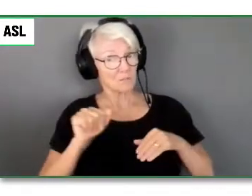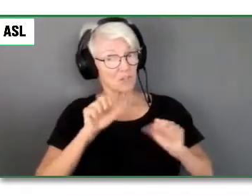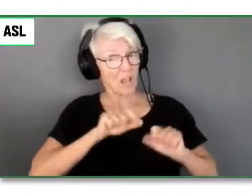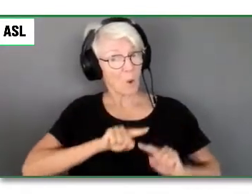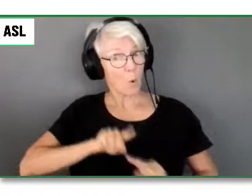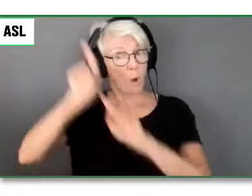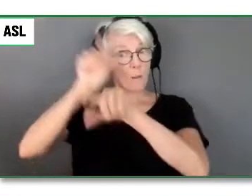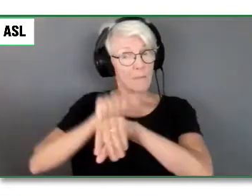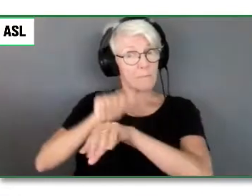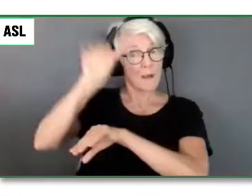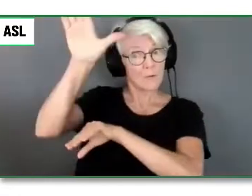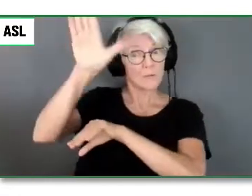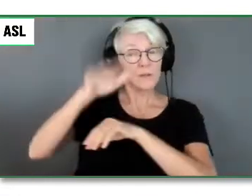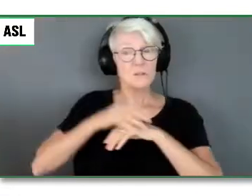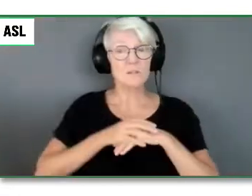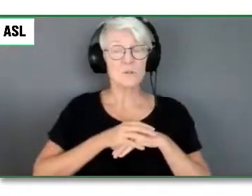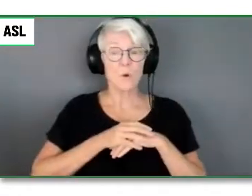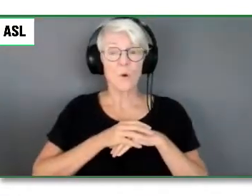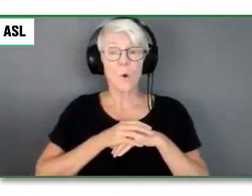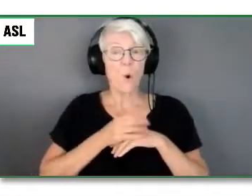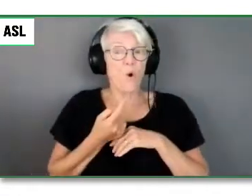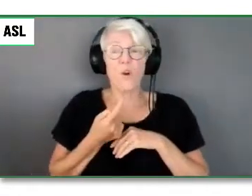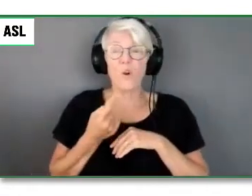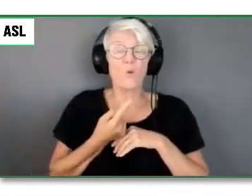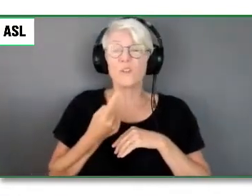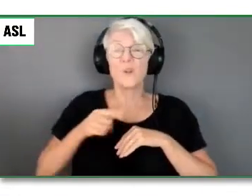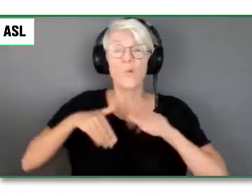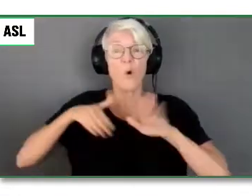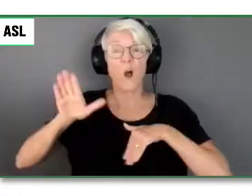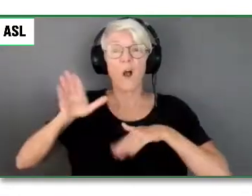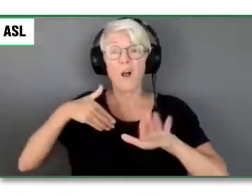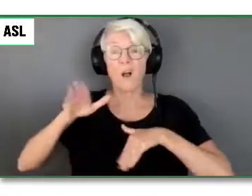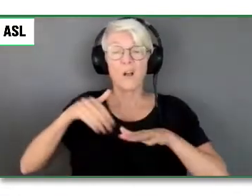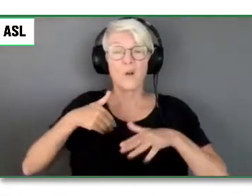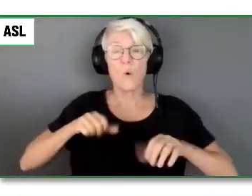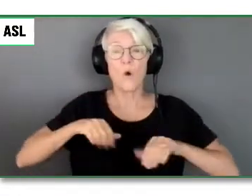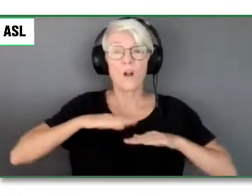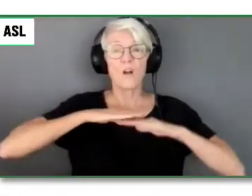they always walk and roll their wheelchairs flat on the ground?